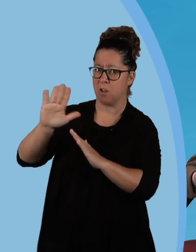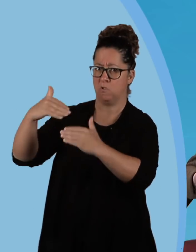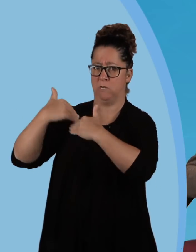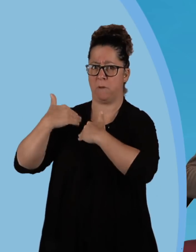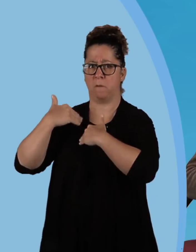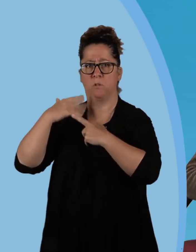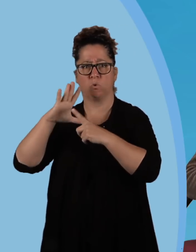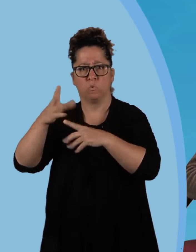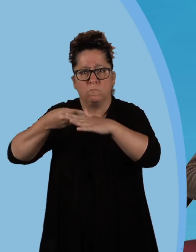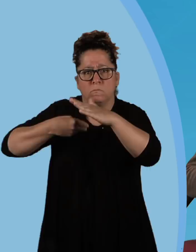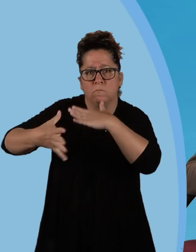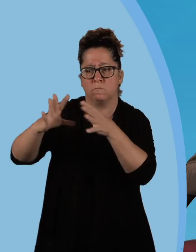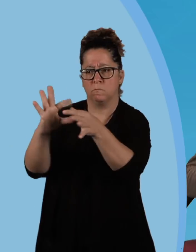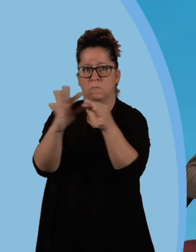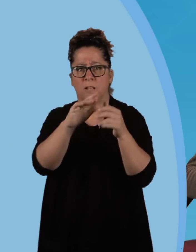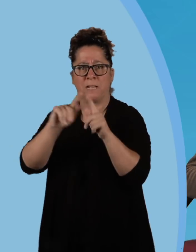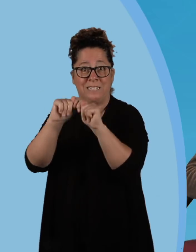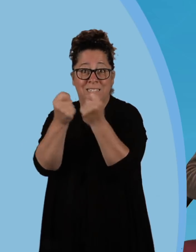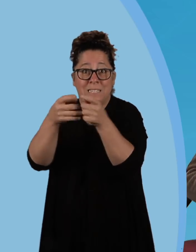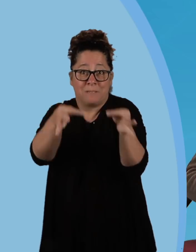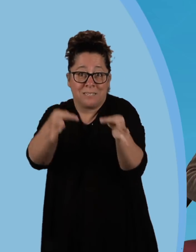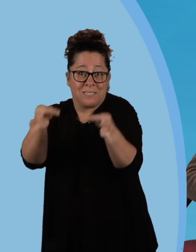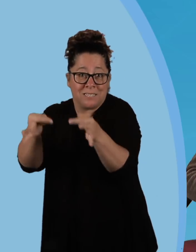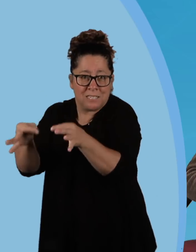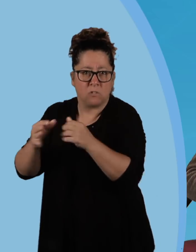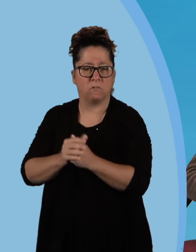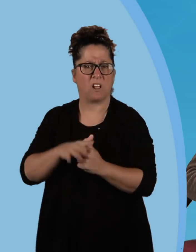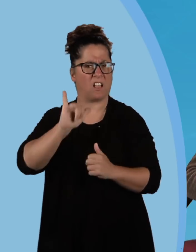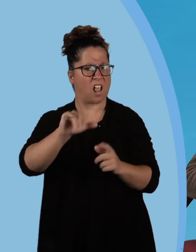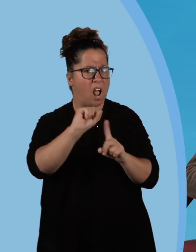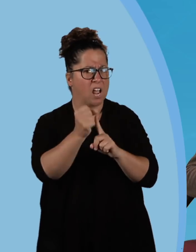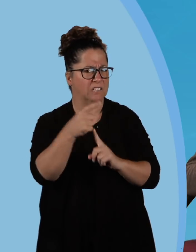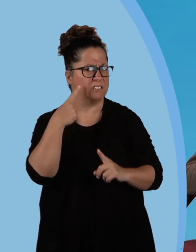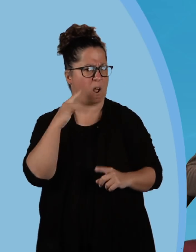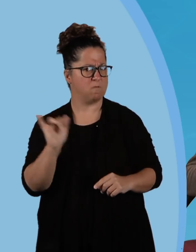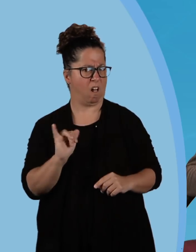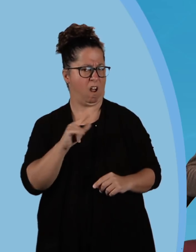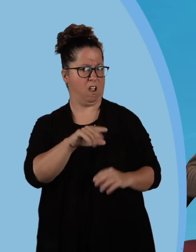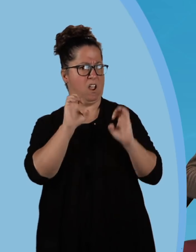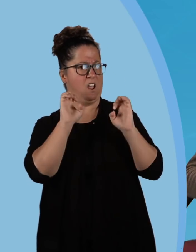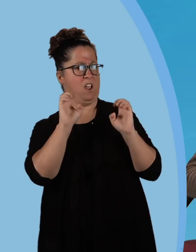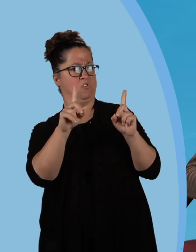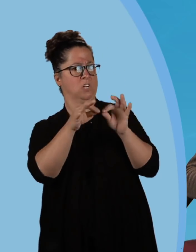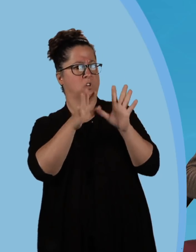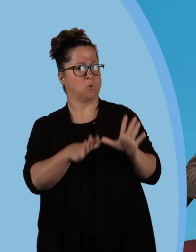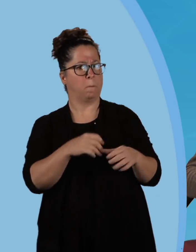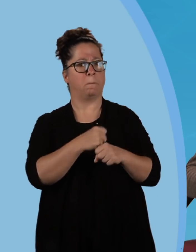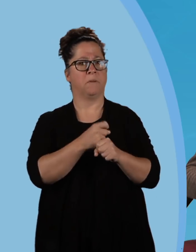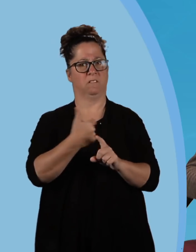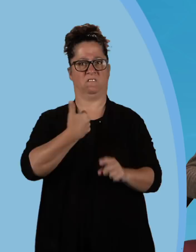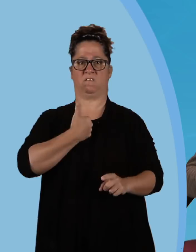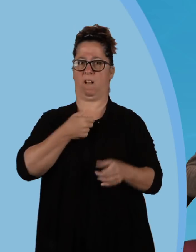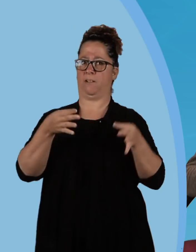it's their responsibility to implement the team's decision. In this case, it sounds like the educational interpreter